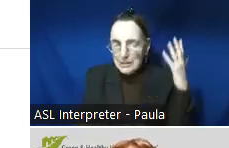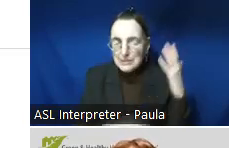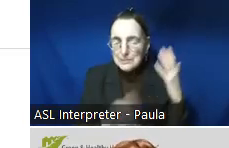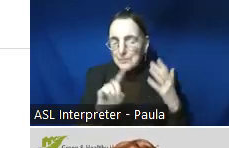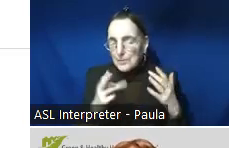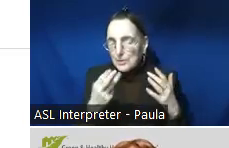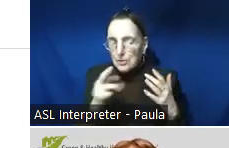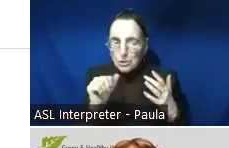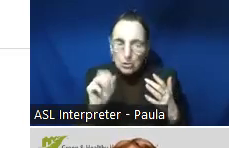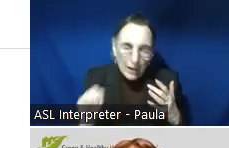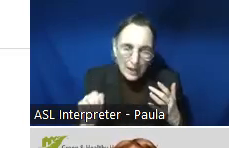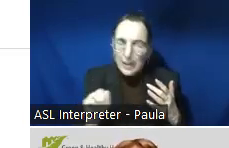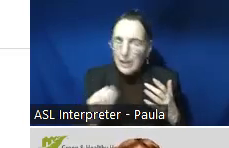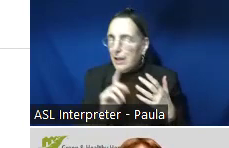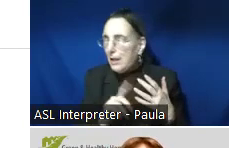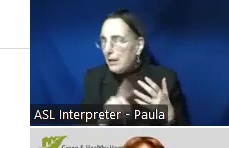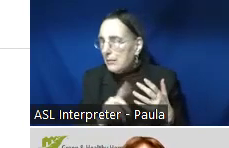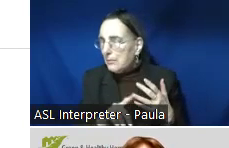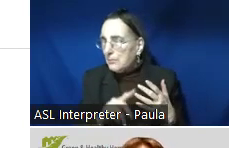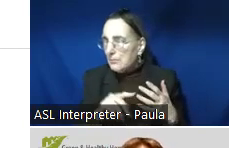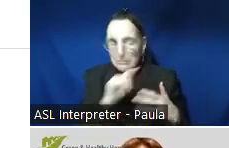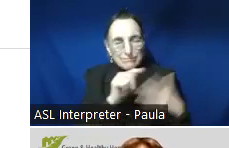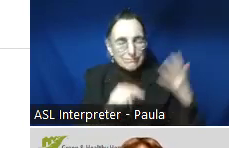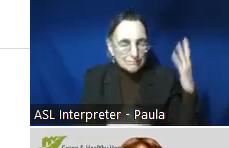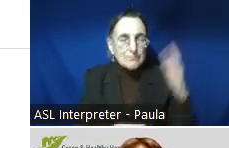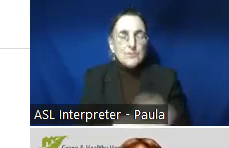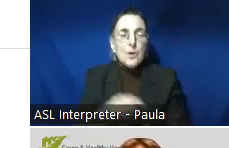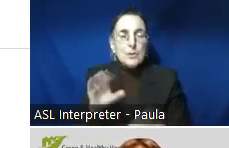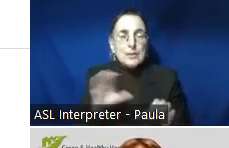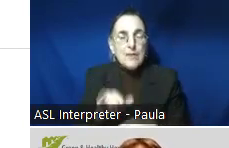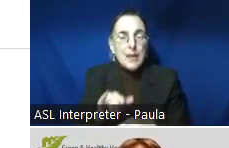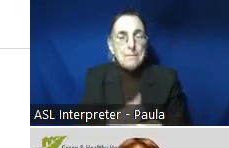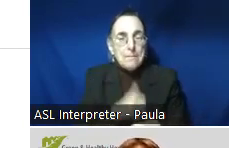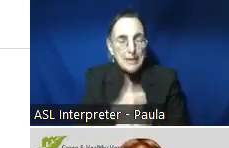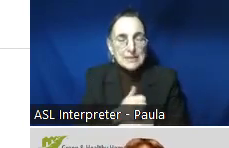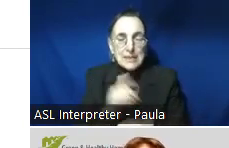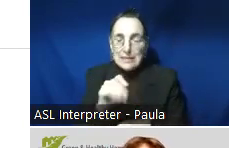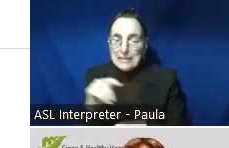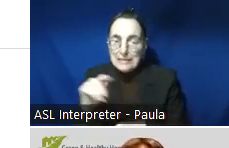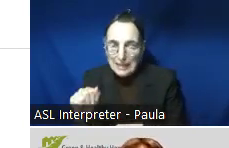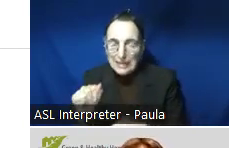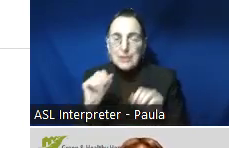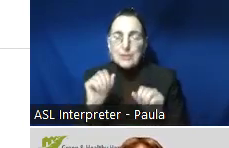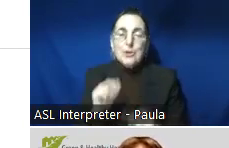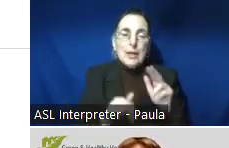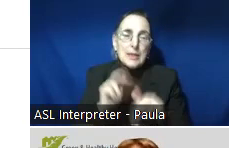and we did that based on data to build the evidence and data for long-term investment